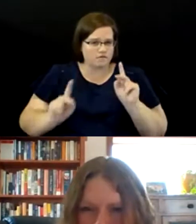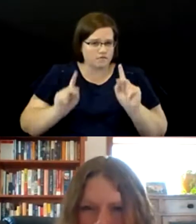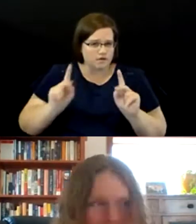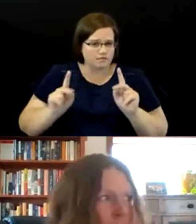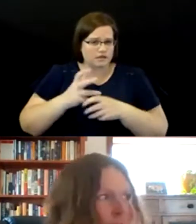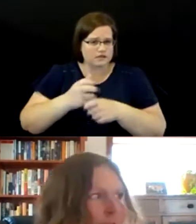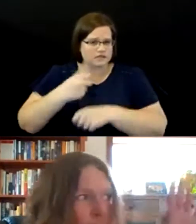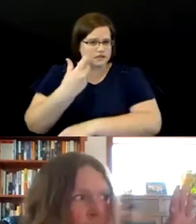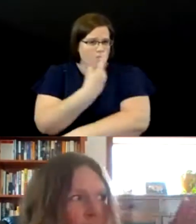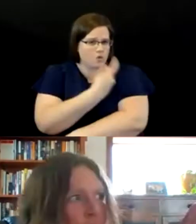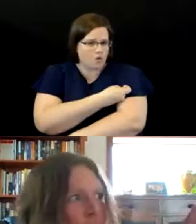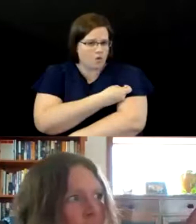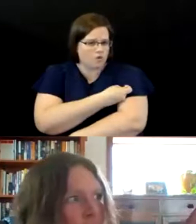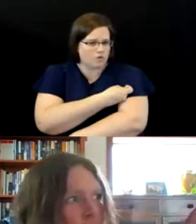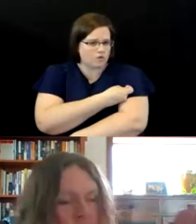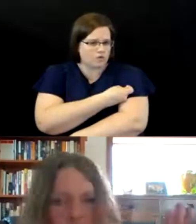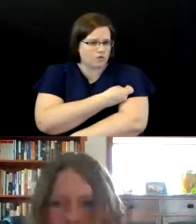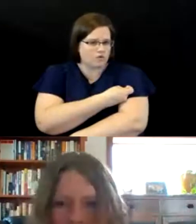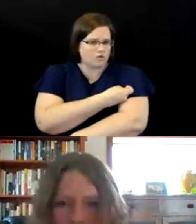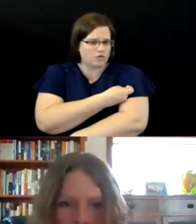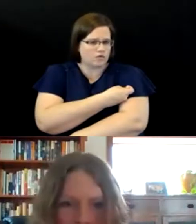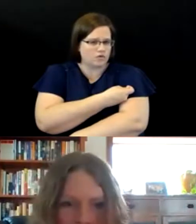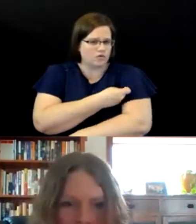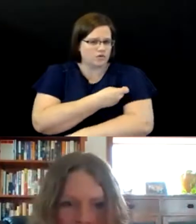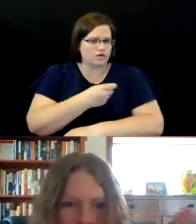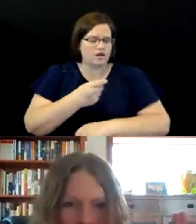vaccines. I've got a little bit of background noise. Apparently somebody